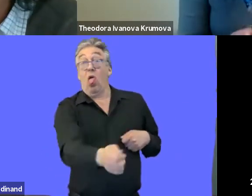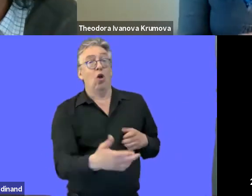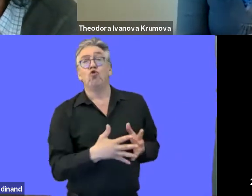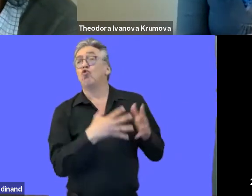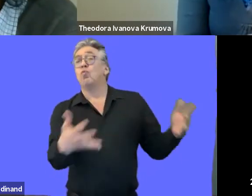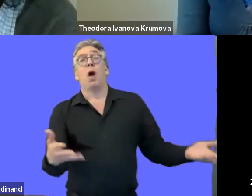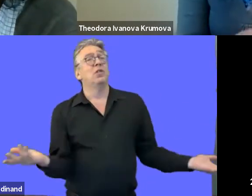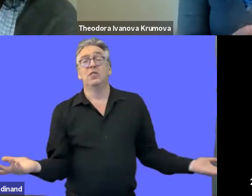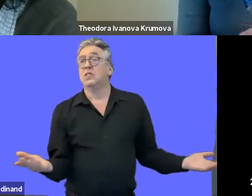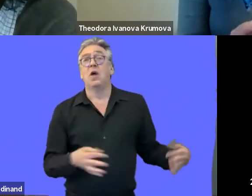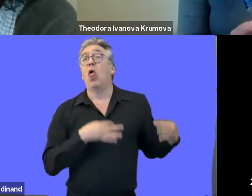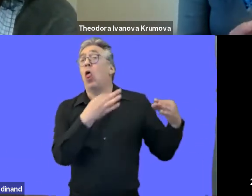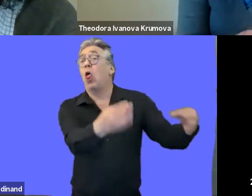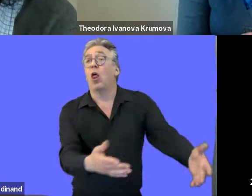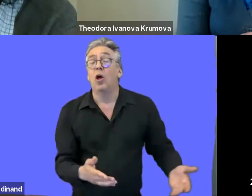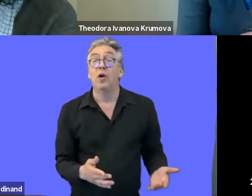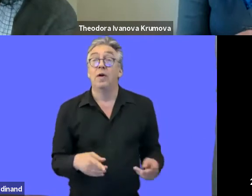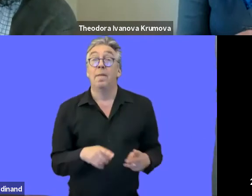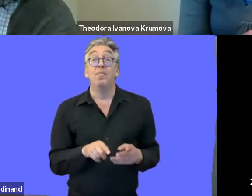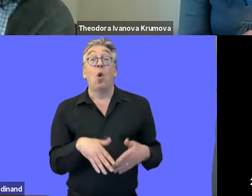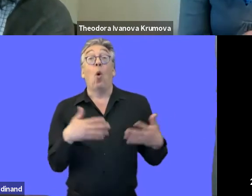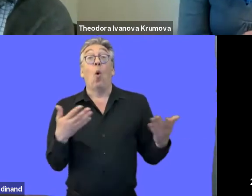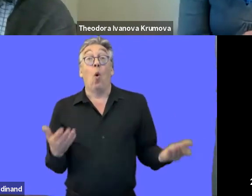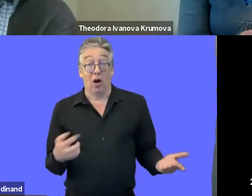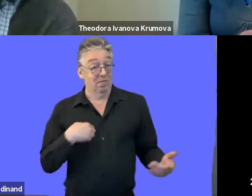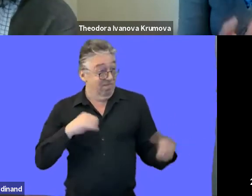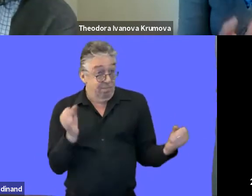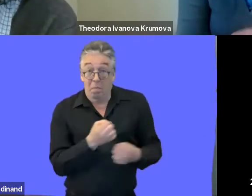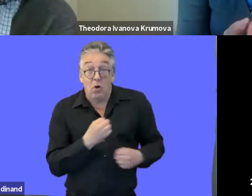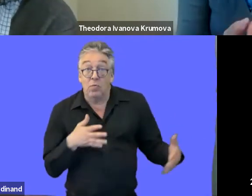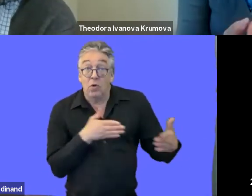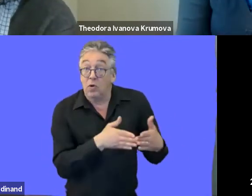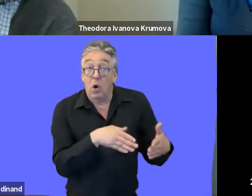the domestic remedies have not been unavailable or not efficient